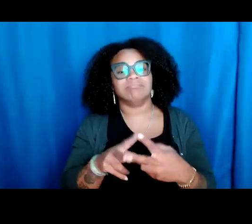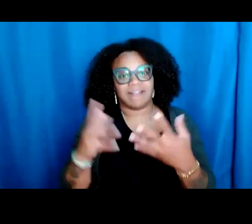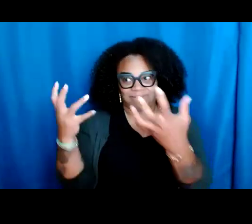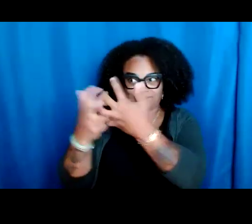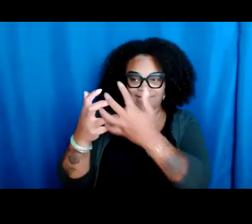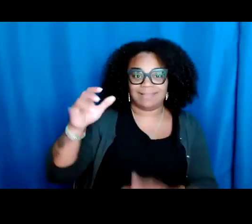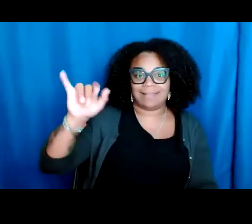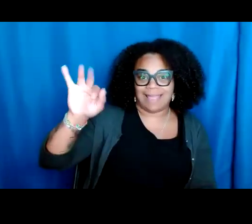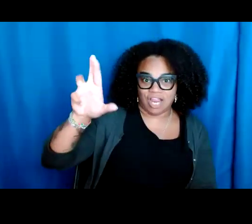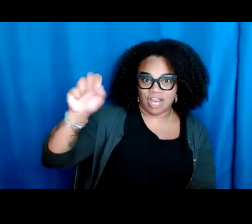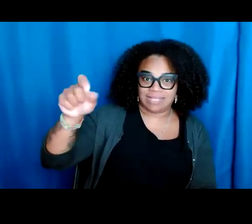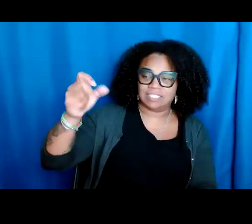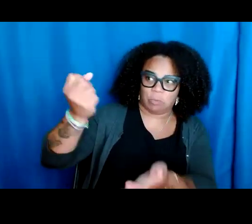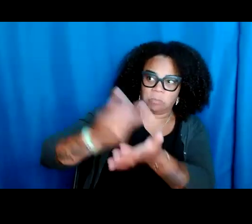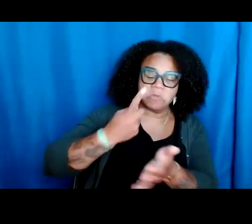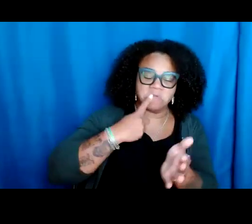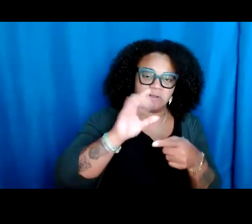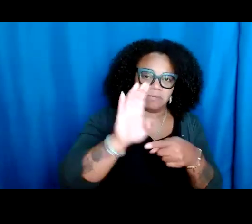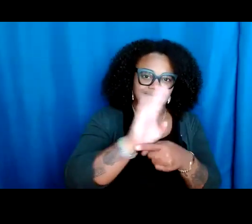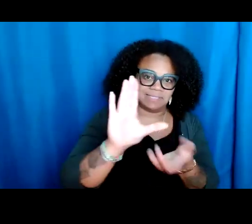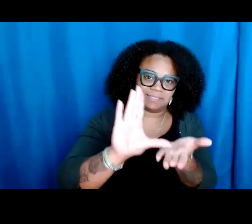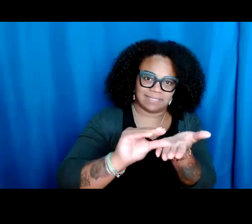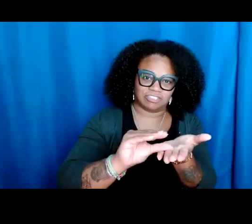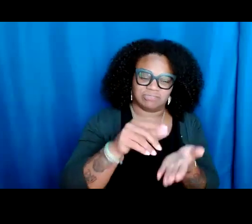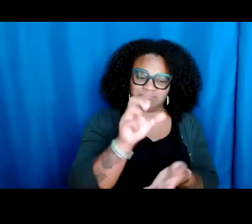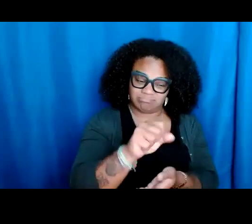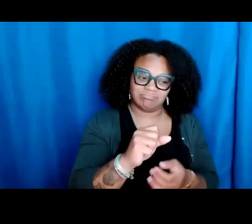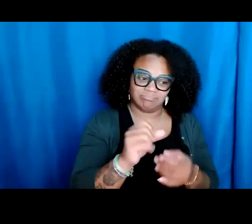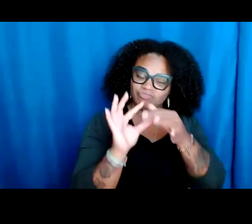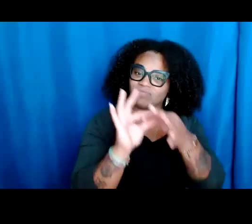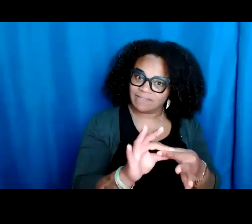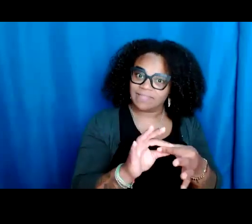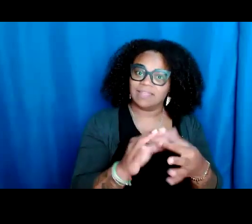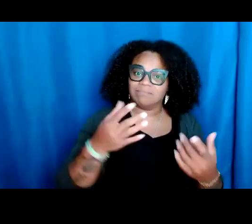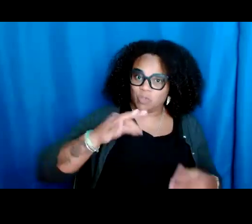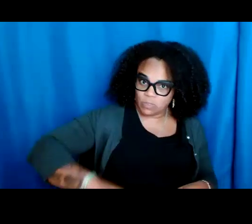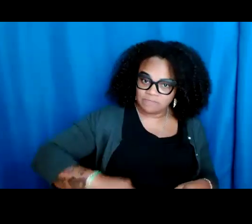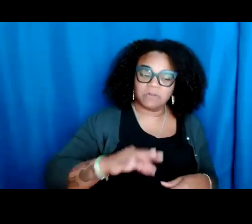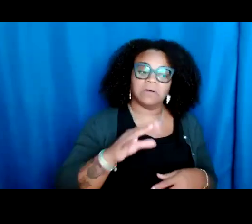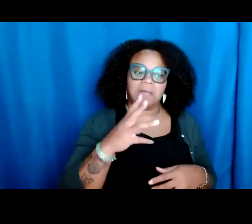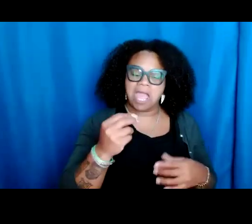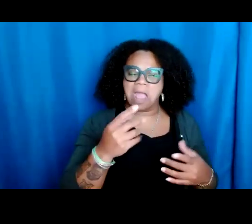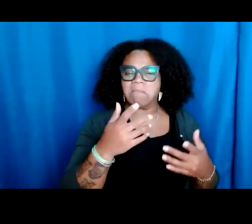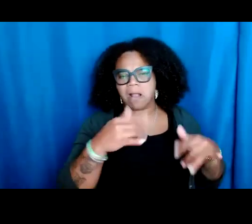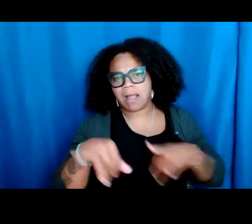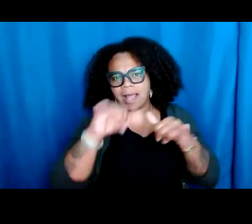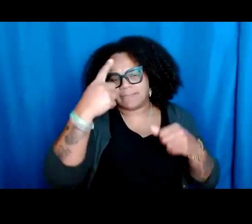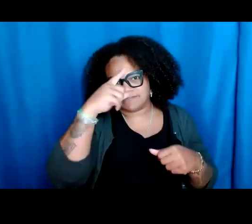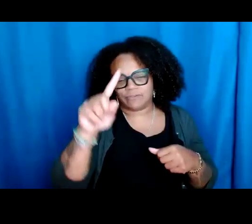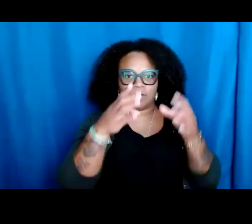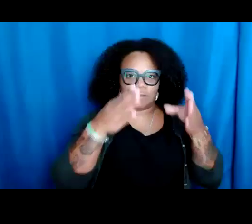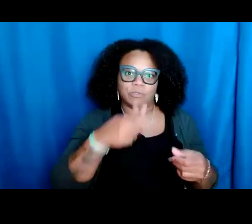business deductions. They are relevant, useful and typical for someone running a t-shirt business.